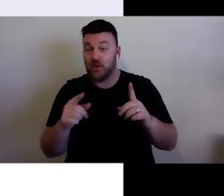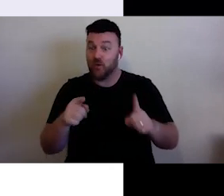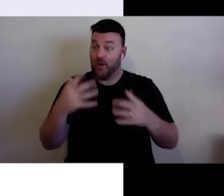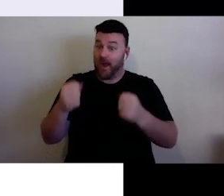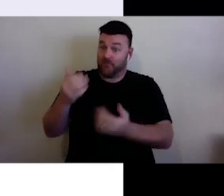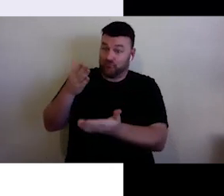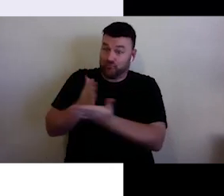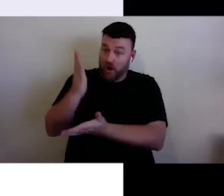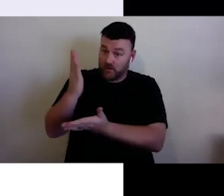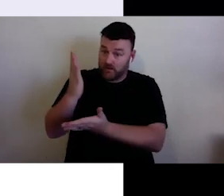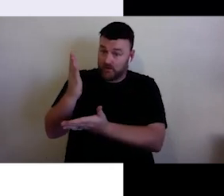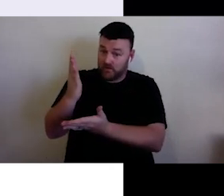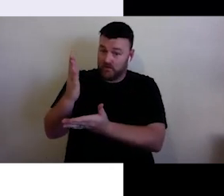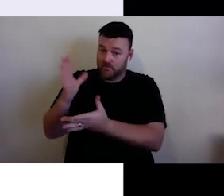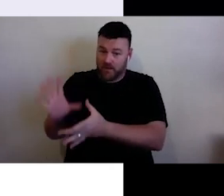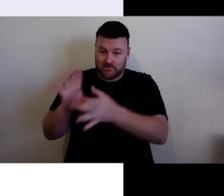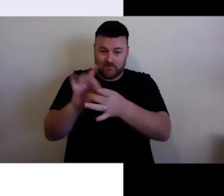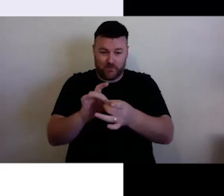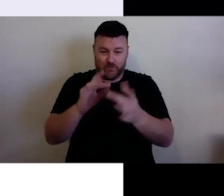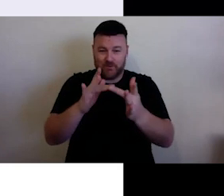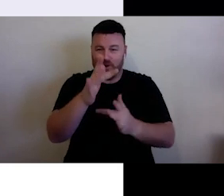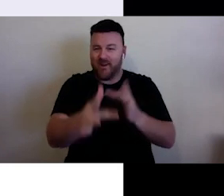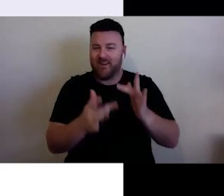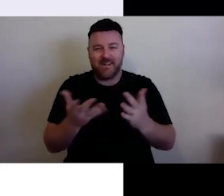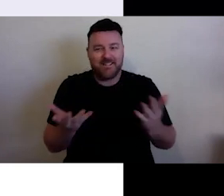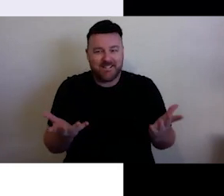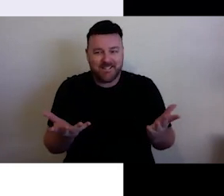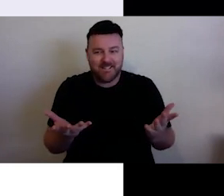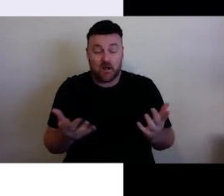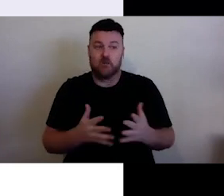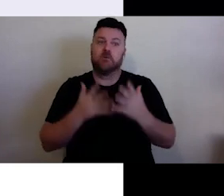with it in a digital form. And I've had a lot of calls from people